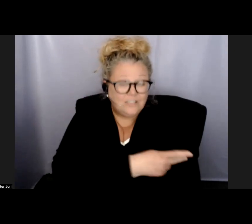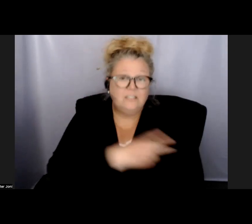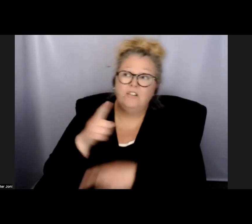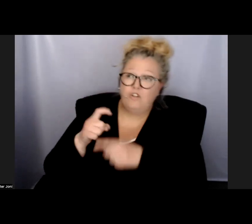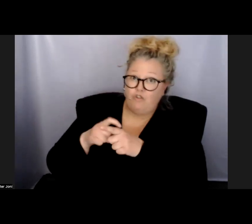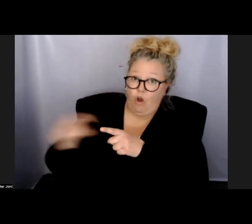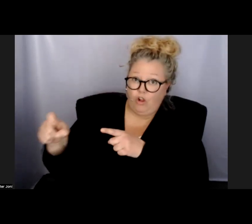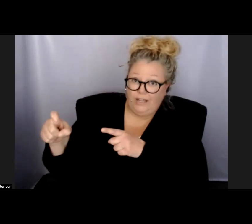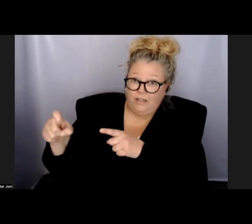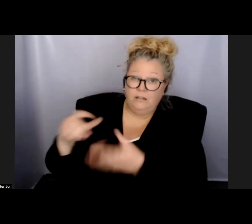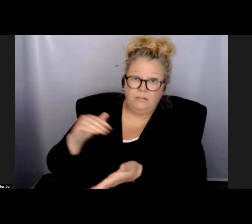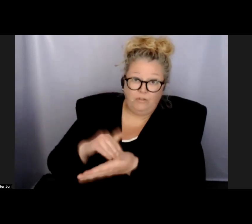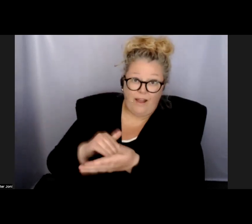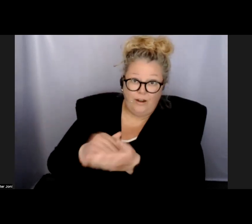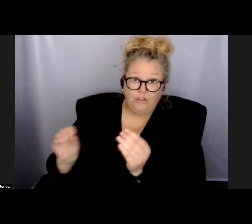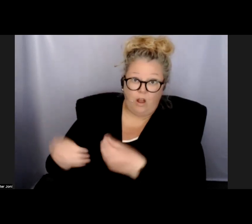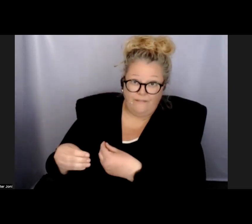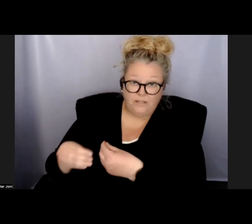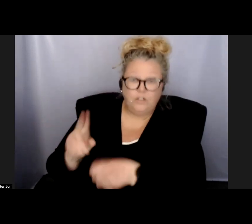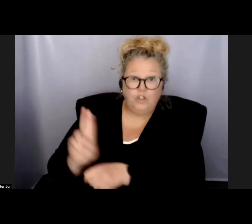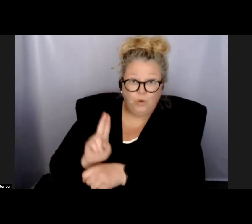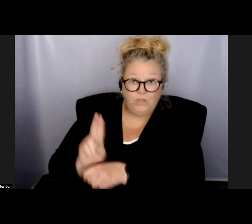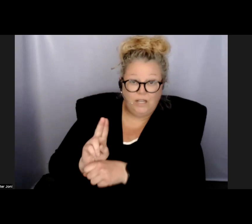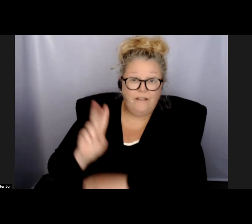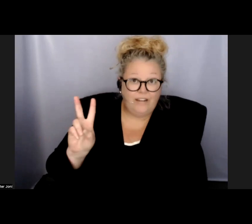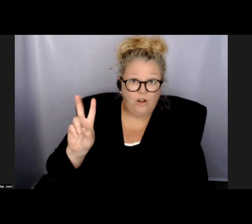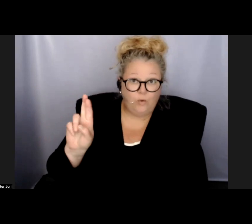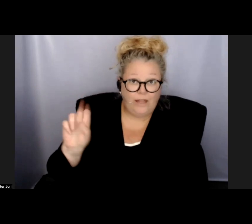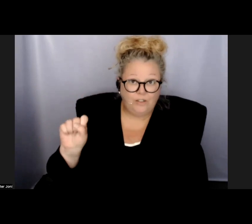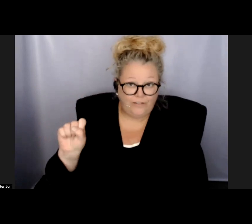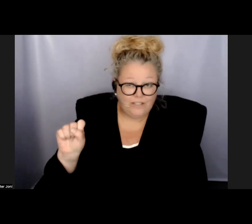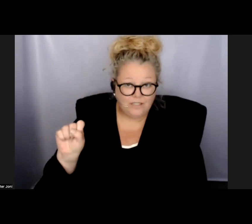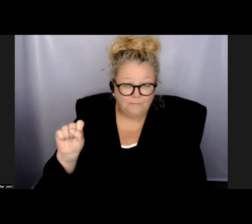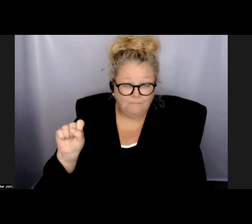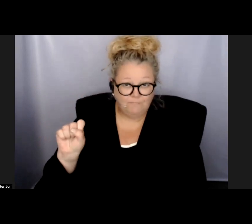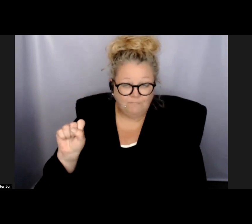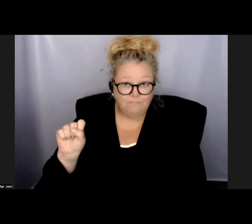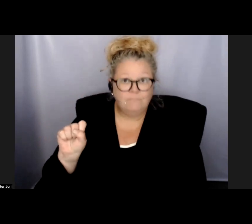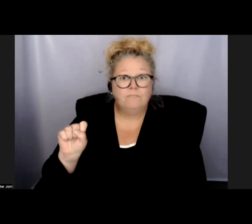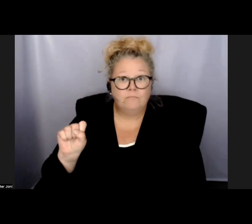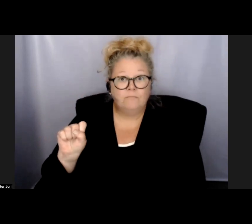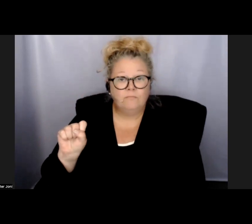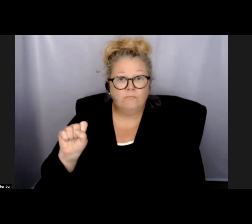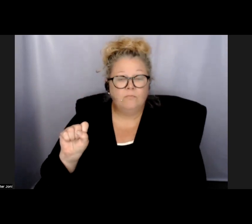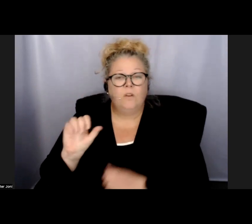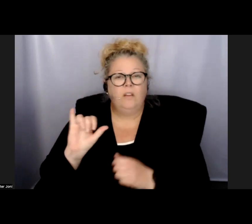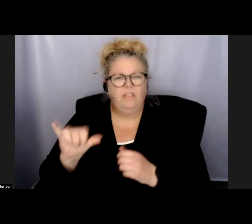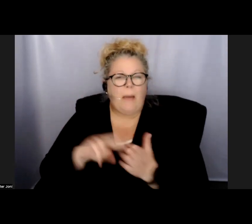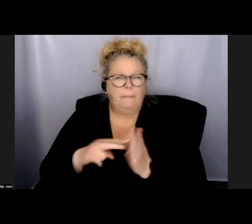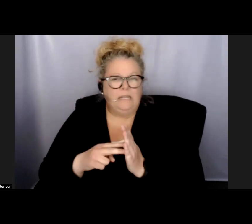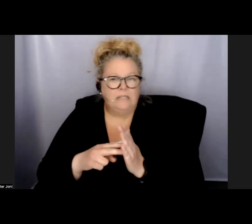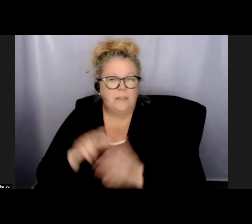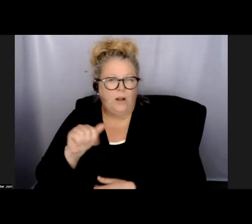office through video relay Services. that's an American Sign Language interpreter through